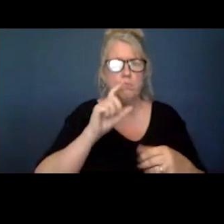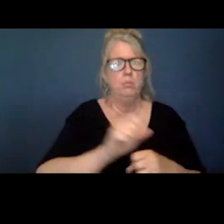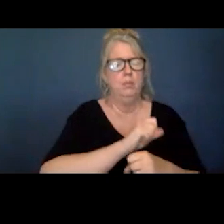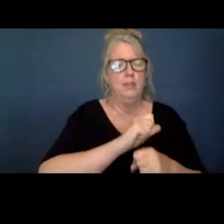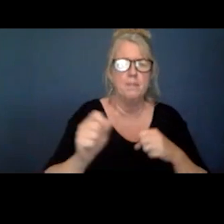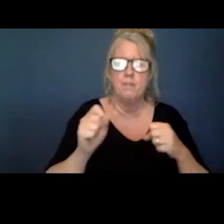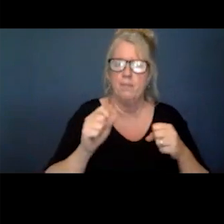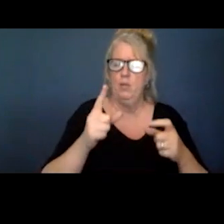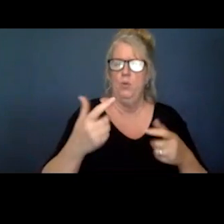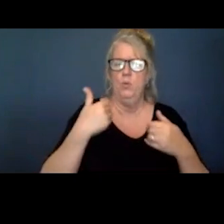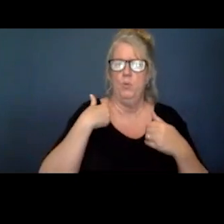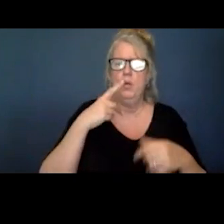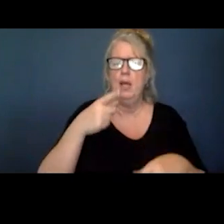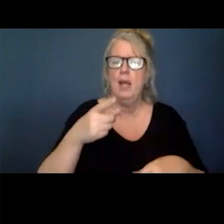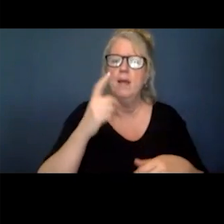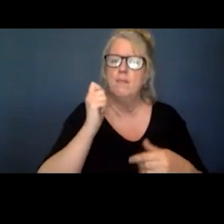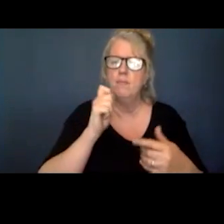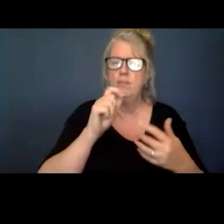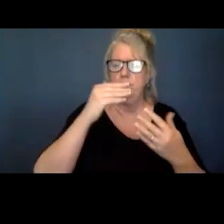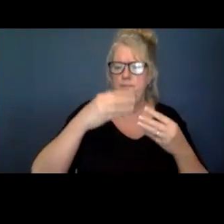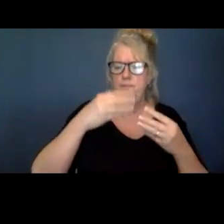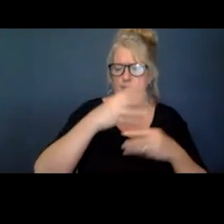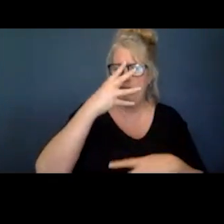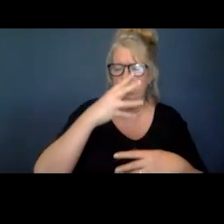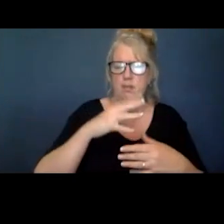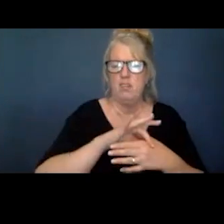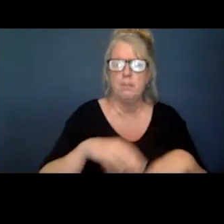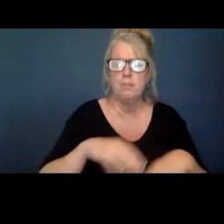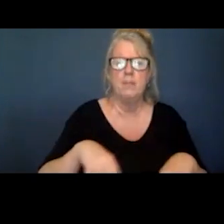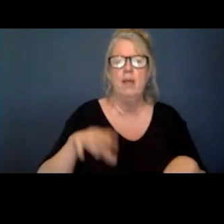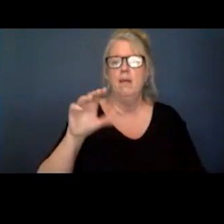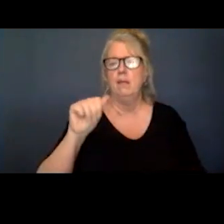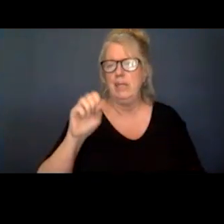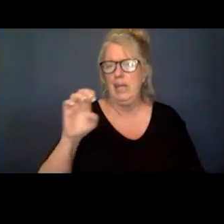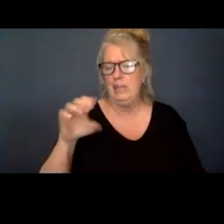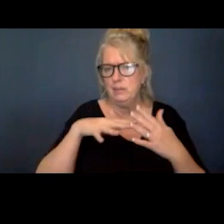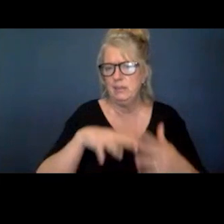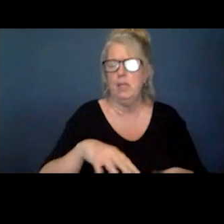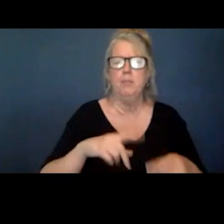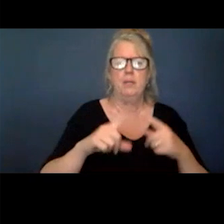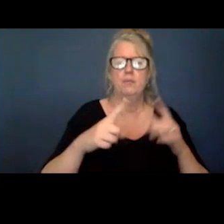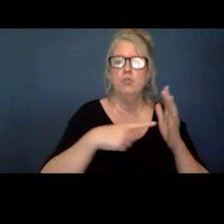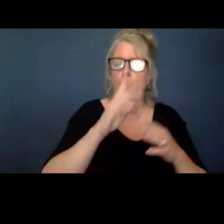we have employer content options. First, case studies. Highlighting businesses that already